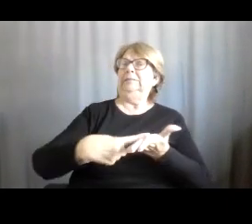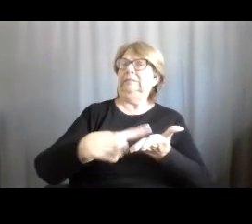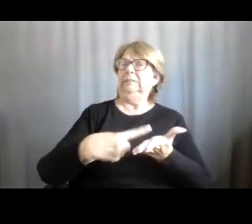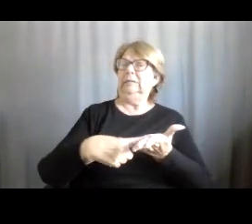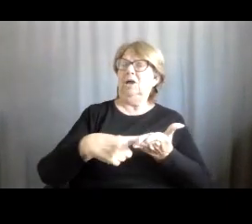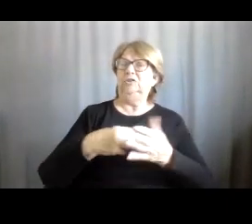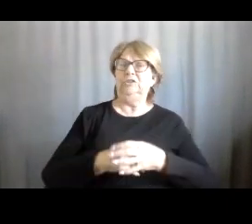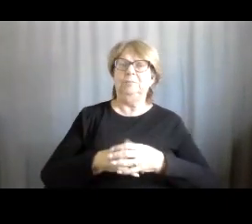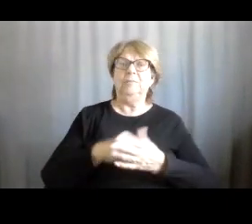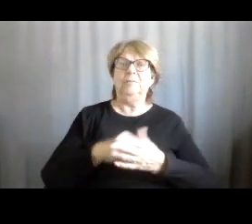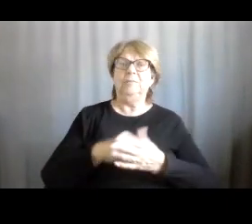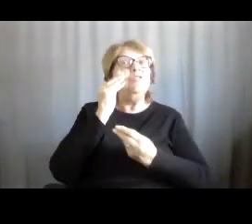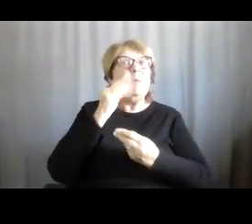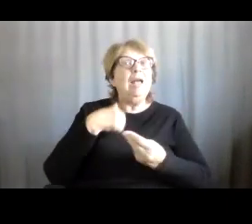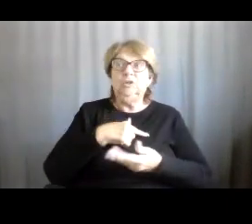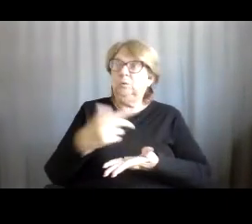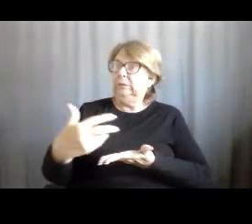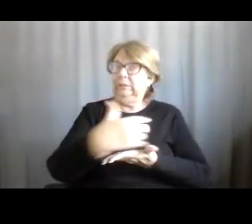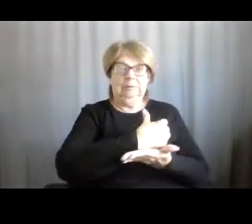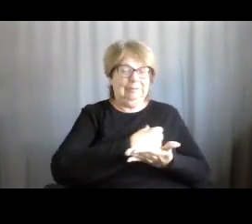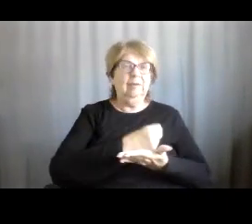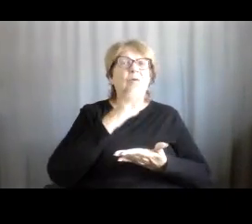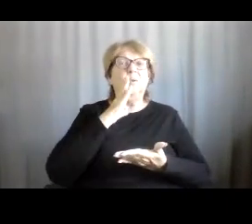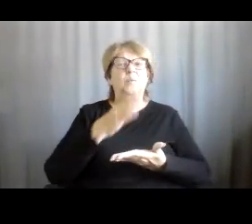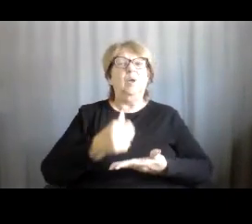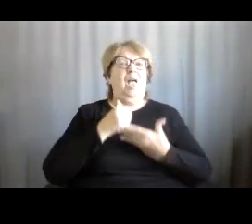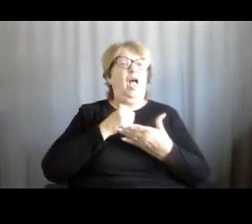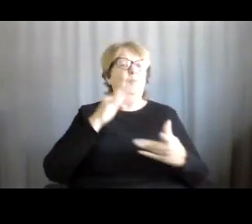we receive will help shape our work.